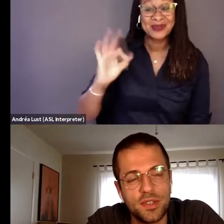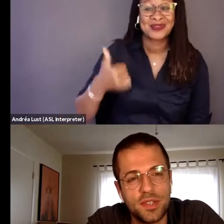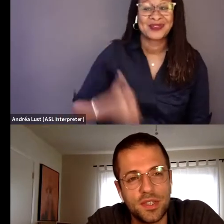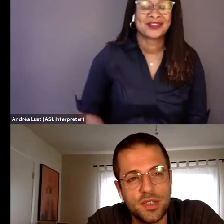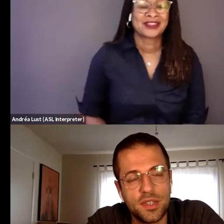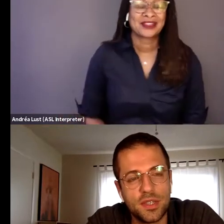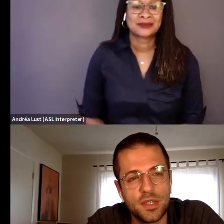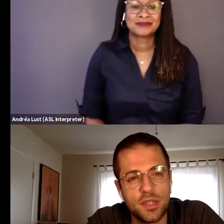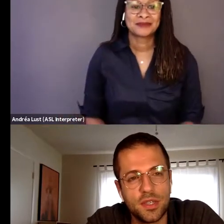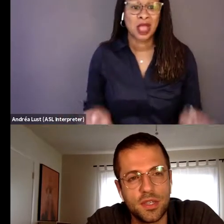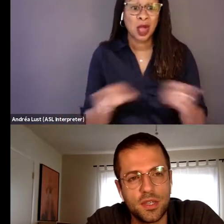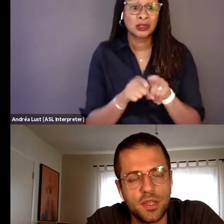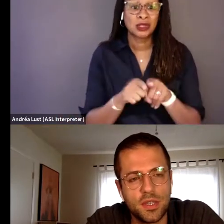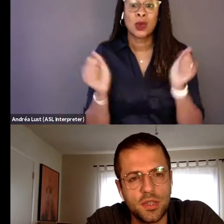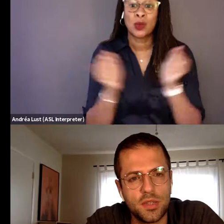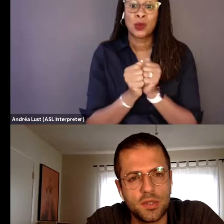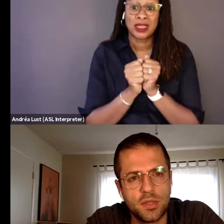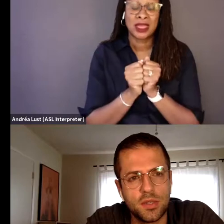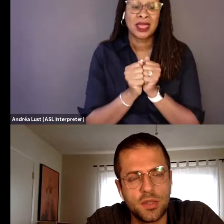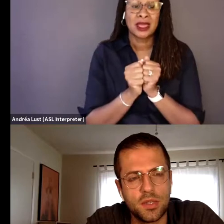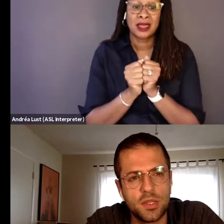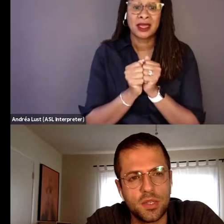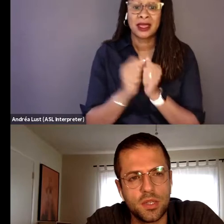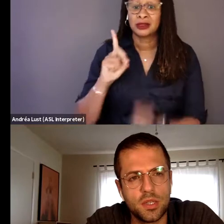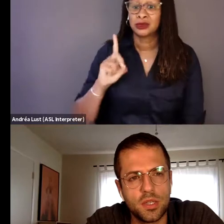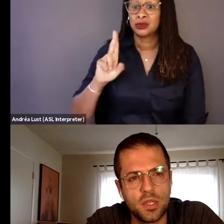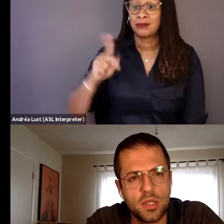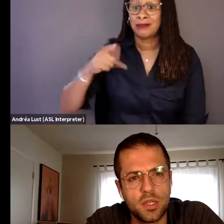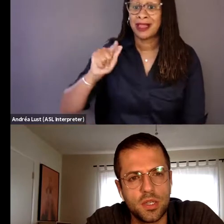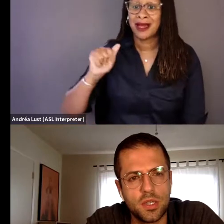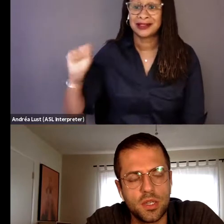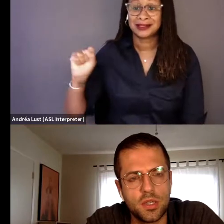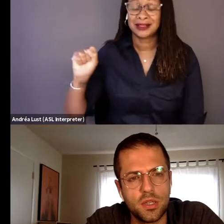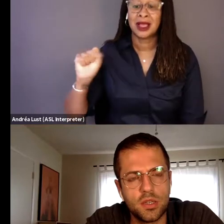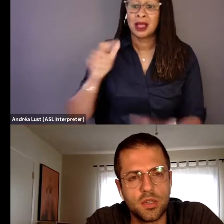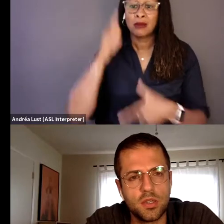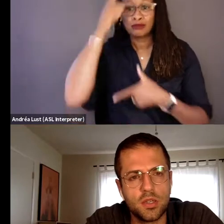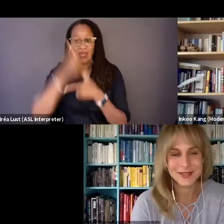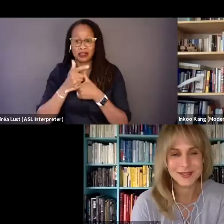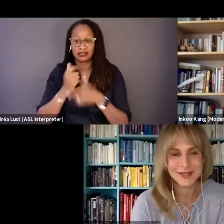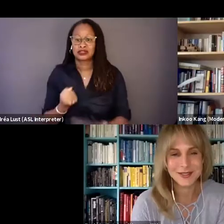And also, you're here with the Duplass Brothers, Jay and Mark, who are the executive producers